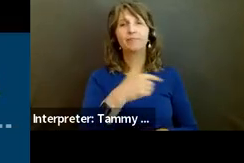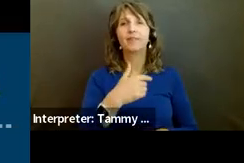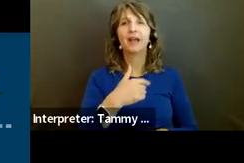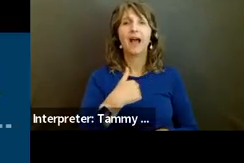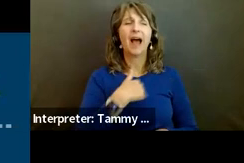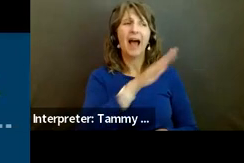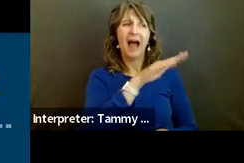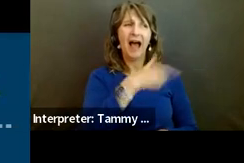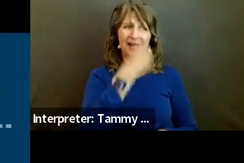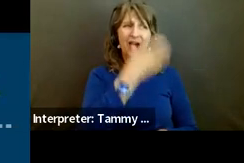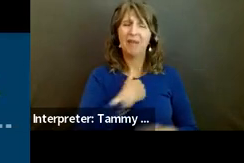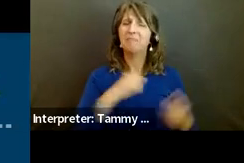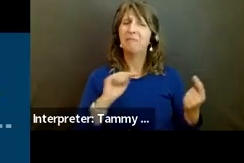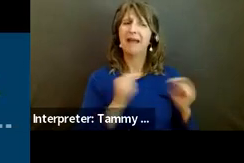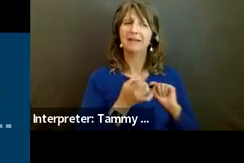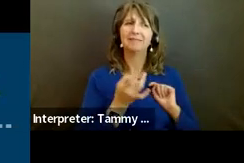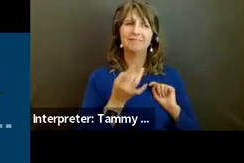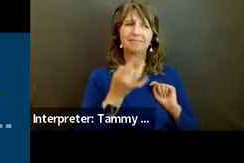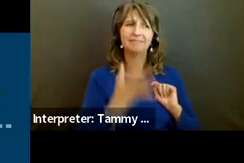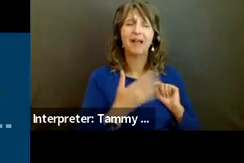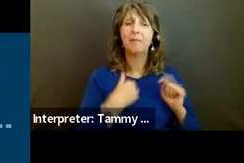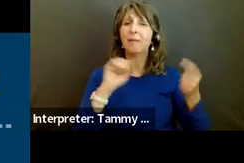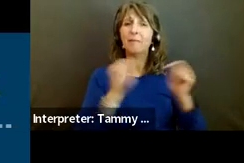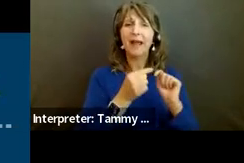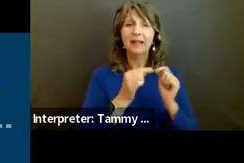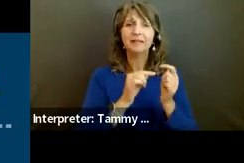I ran out of my pain mads and my doctors and I can't get in touch with my doctors back in Lake Charles.